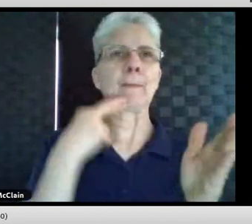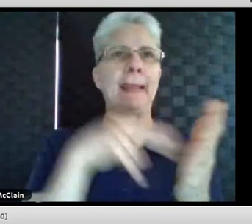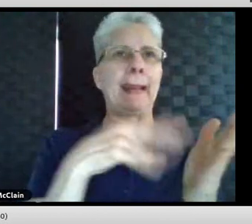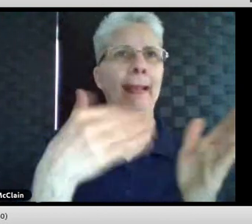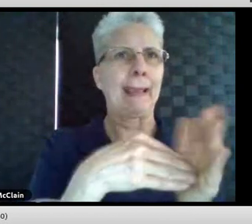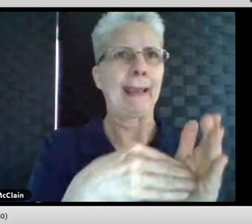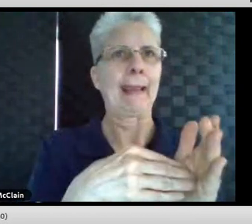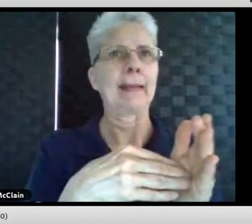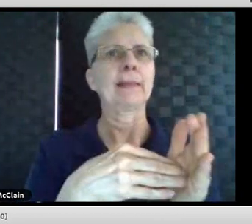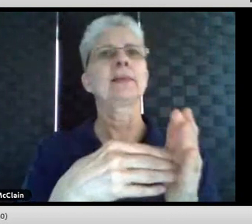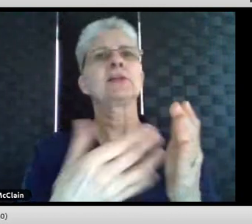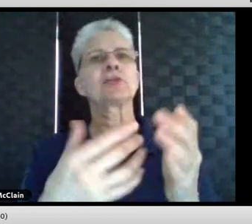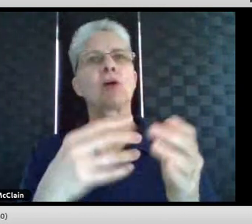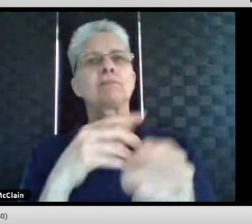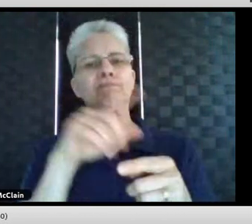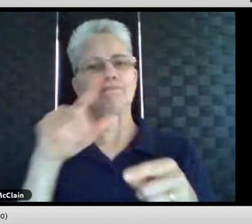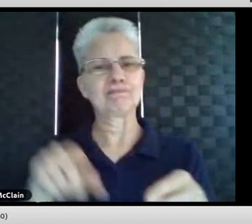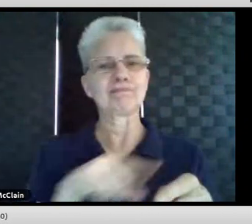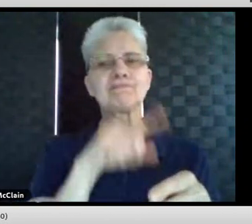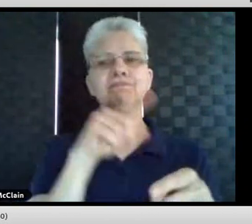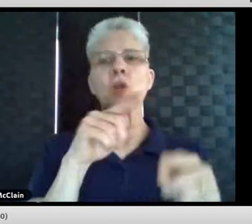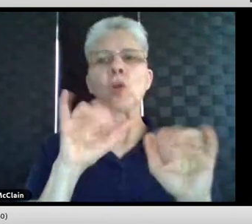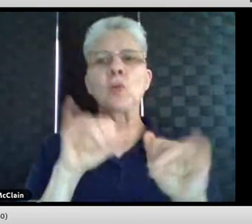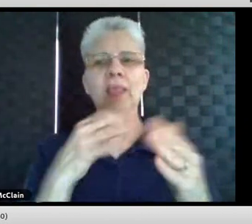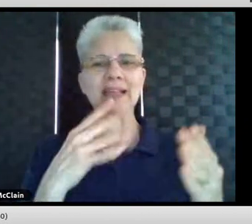So some great things that he had to say,